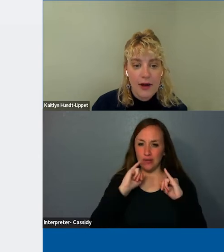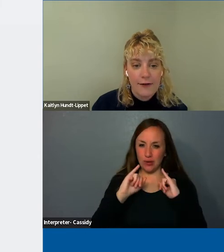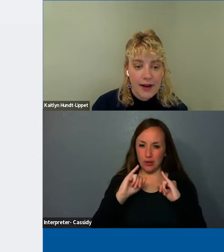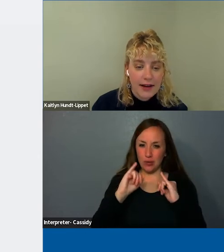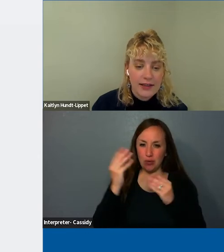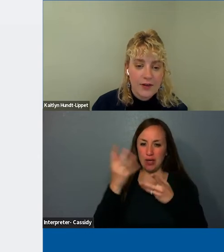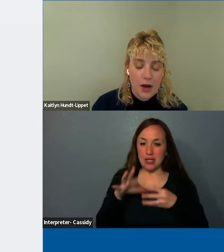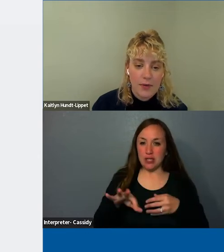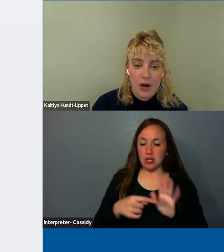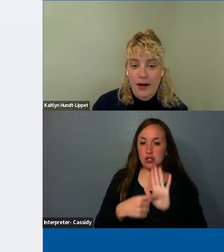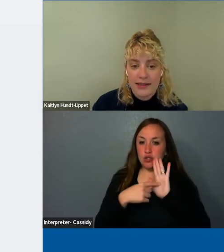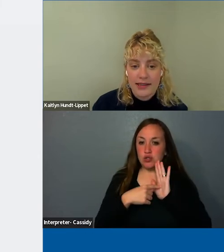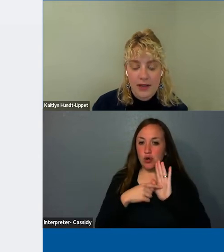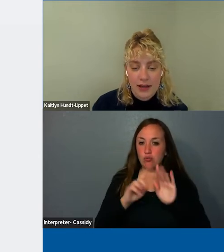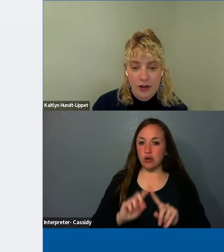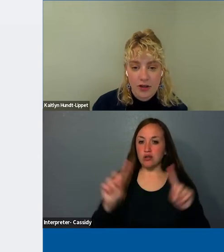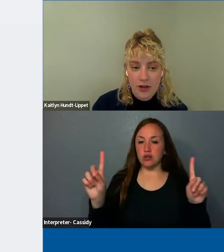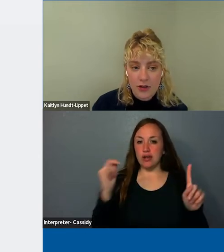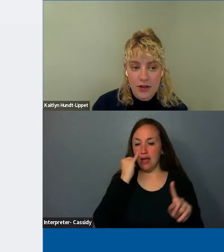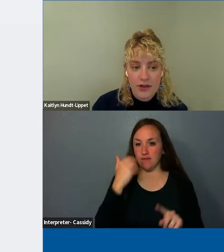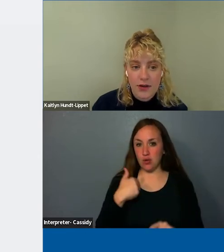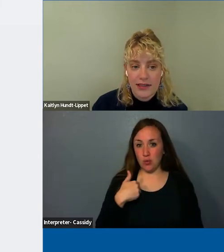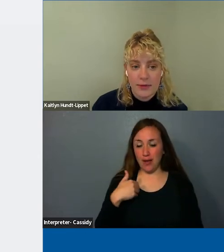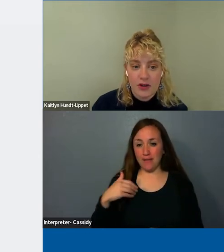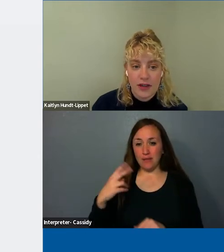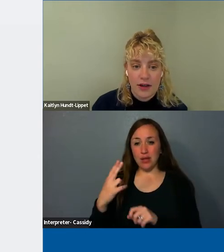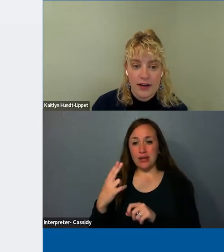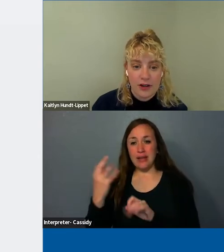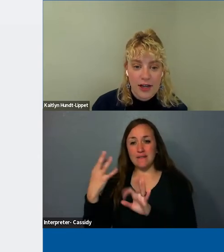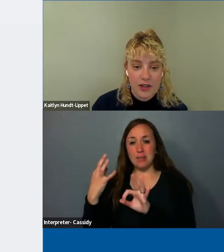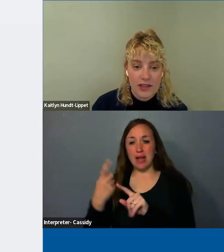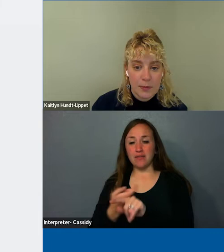If you have findings from non-assistive technology users, you can demonstrate their interactions